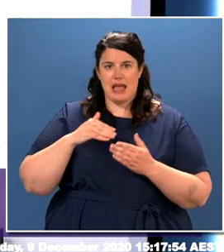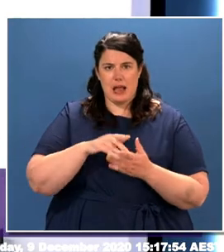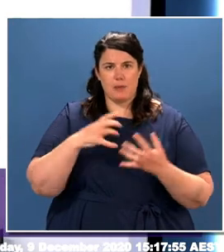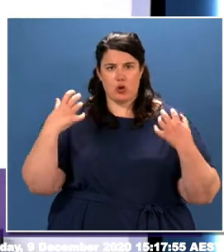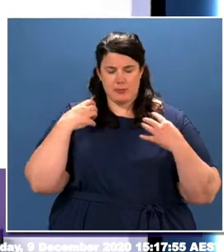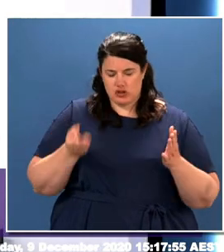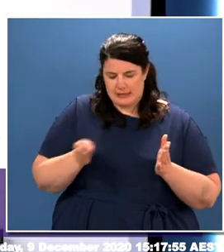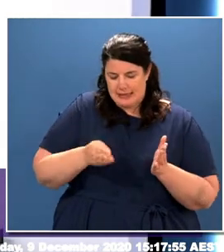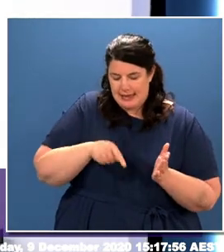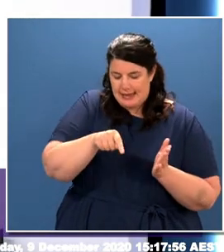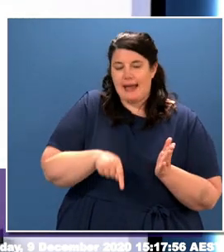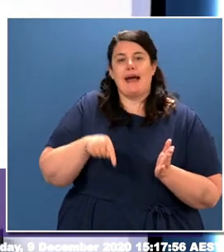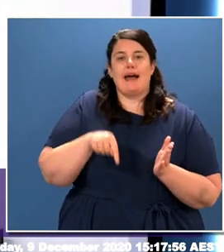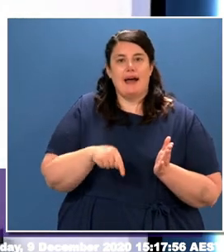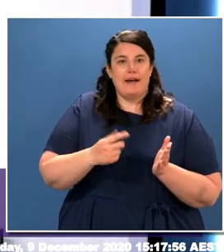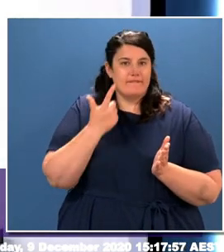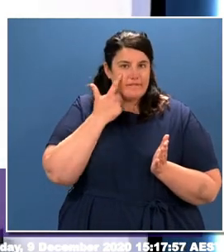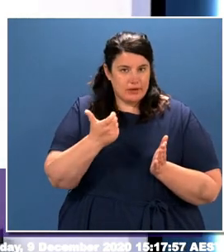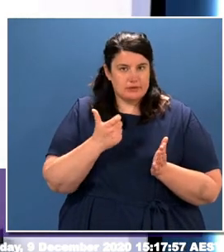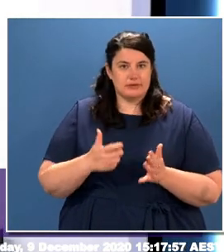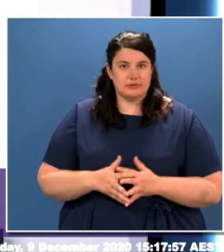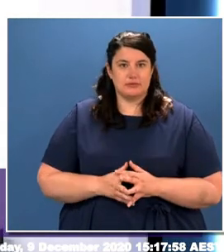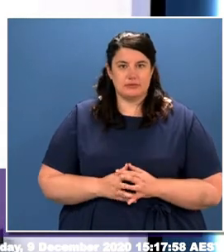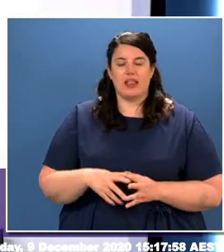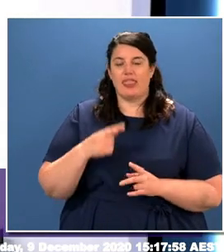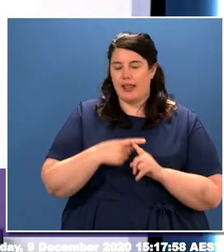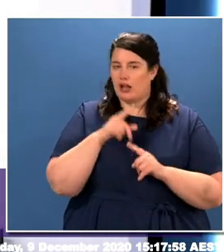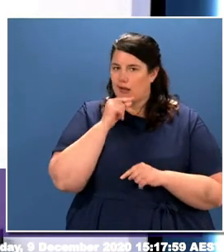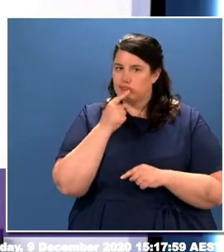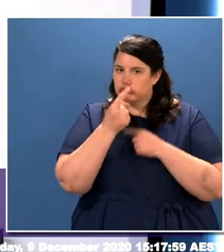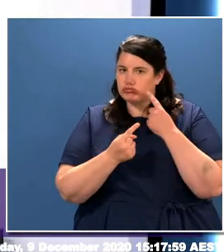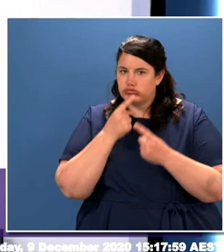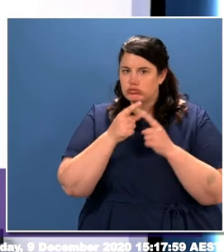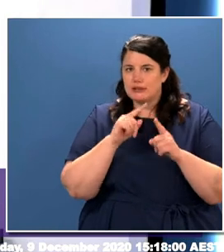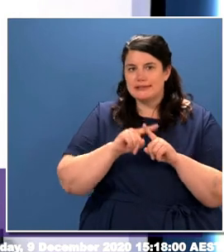Commissioners just, and I will use this to walk through the concepts of creaming,